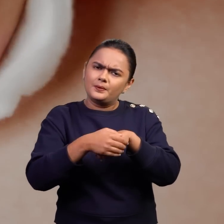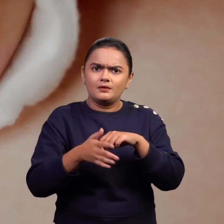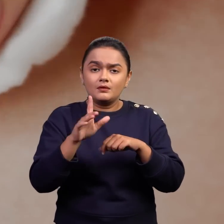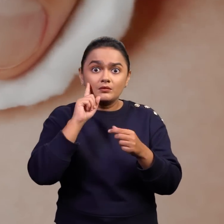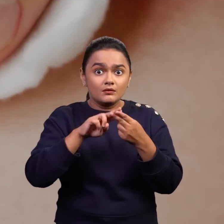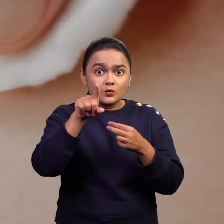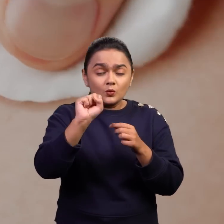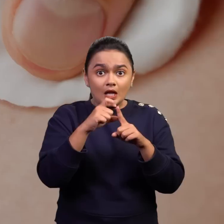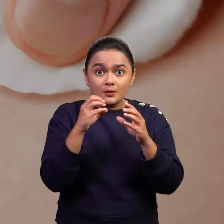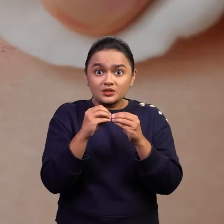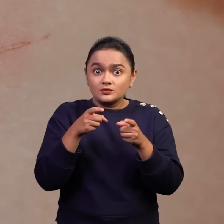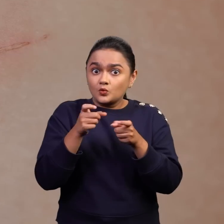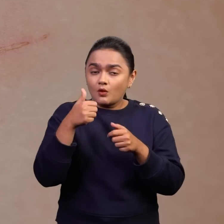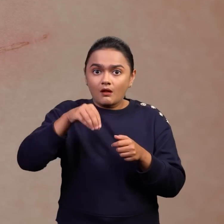But if it is not under control,